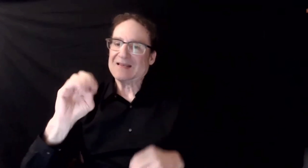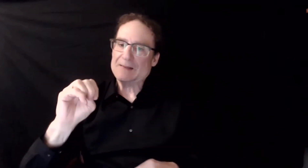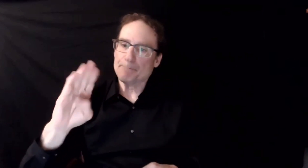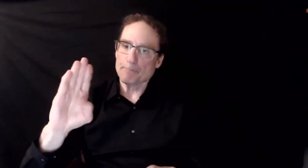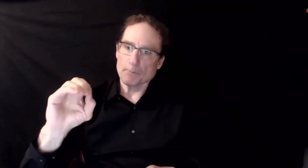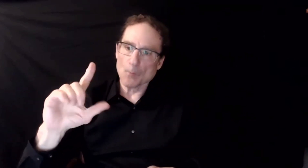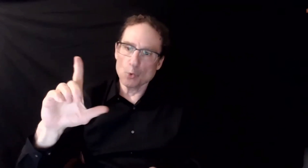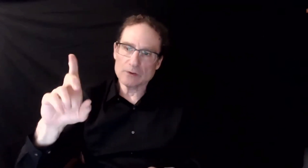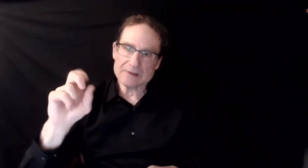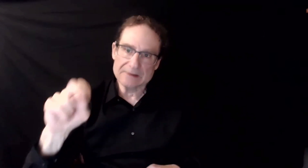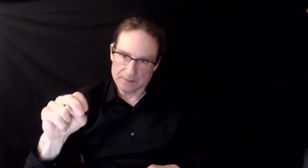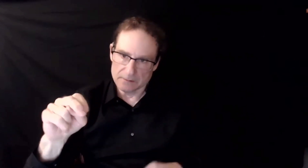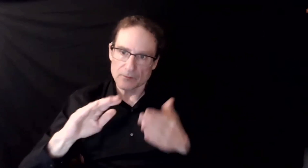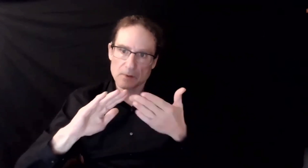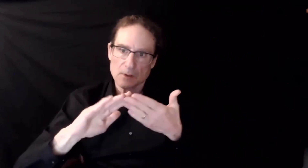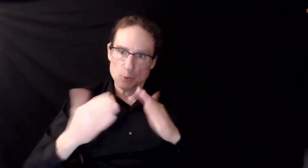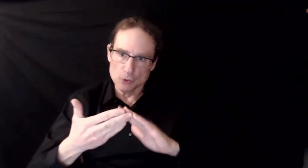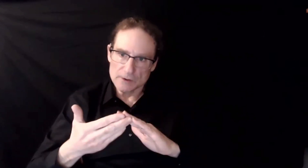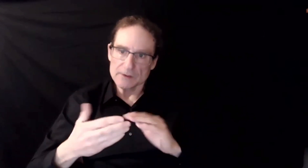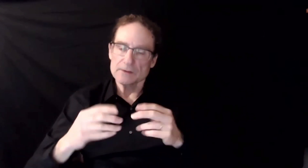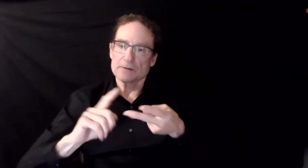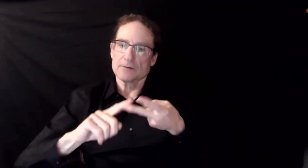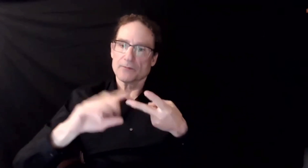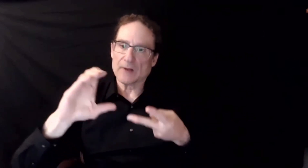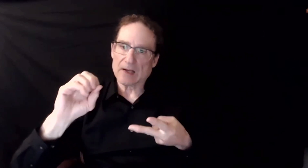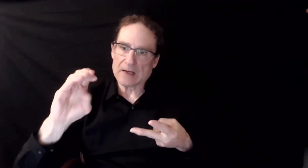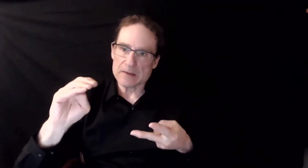and truly partnering and emboldening the community